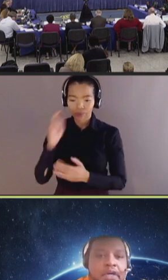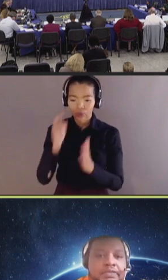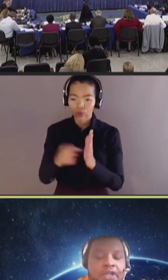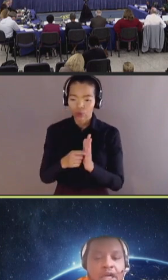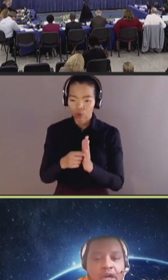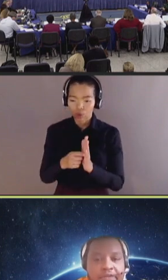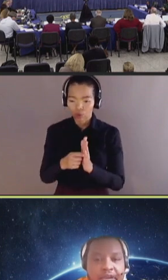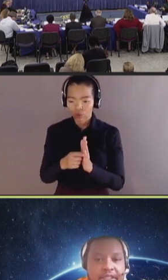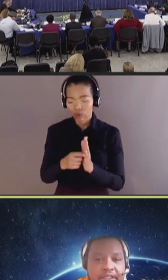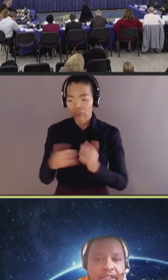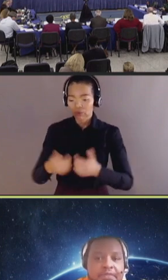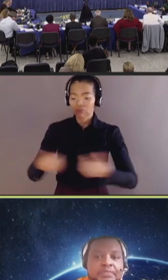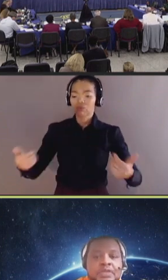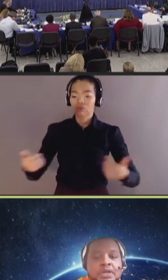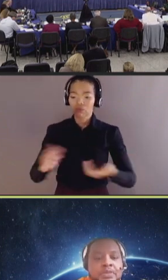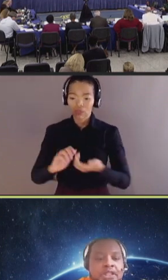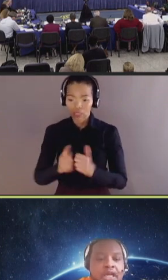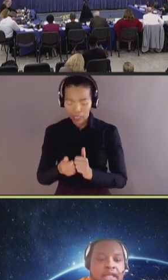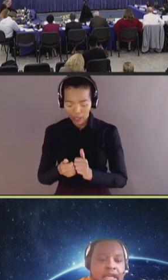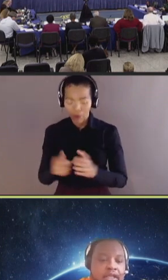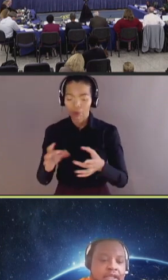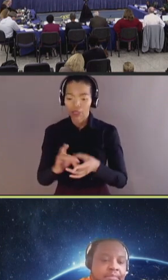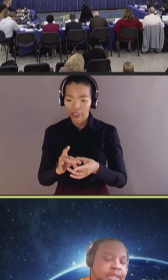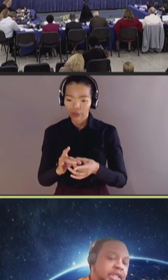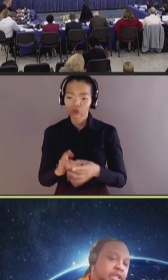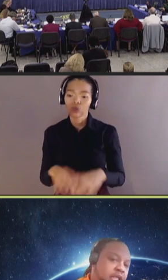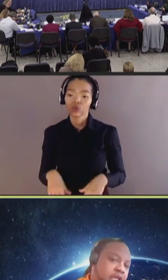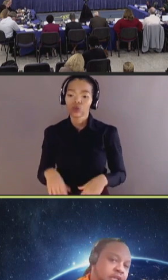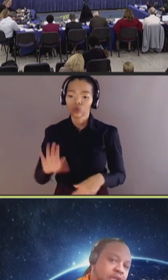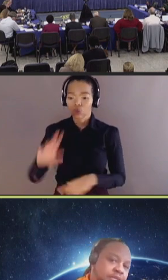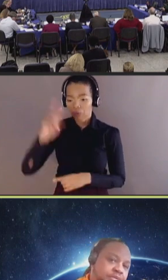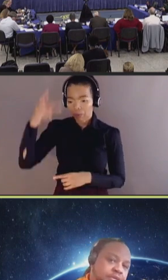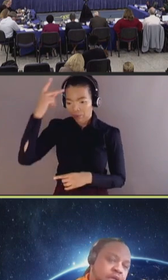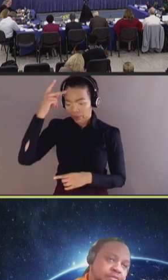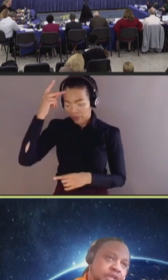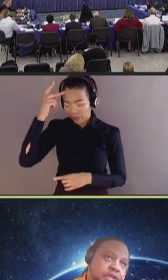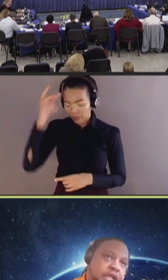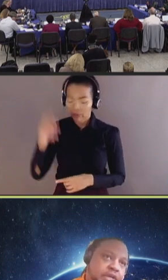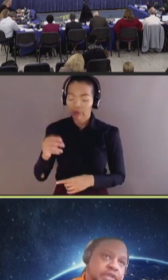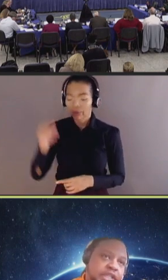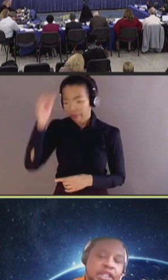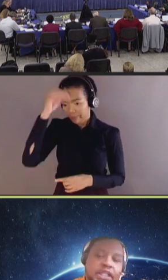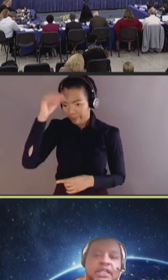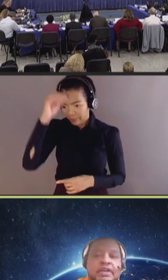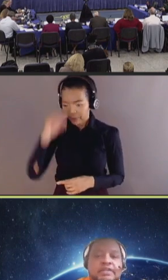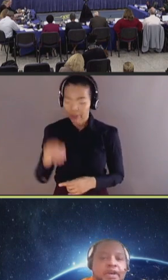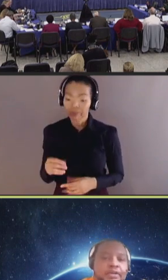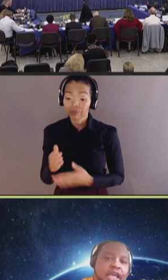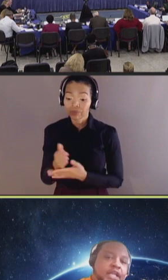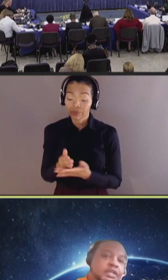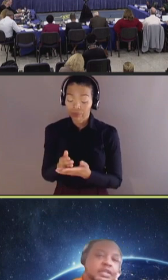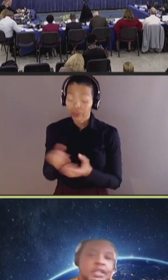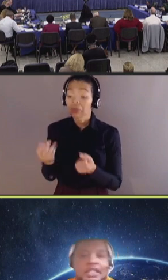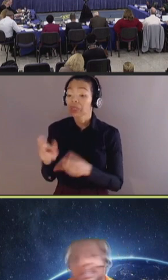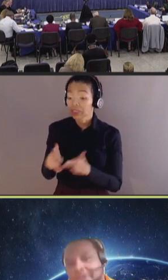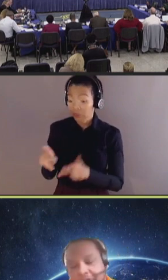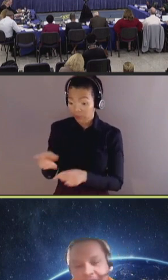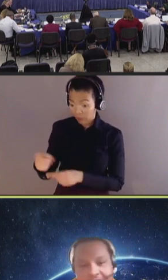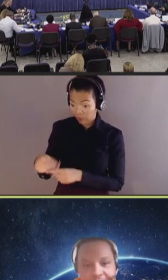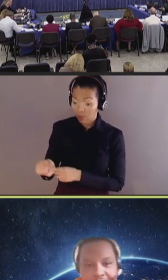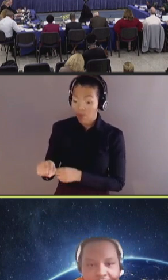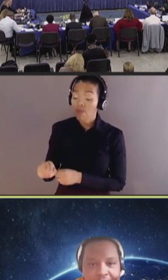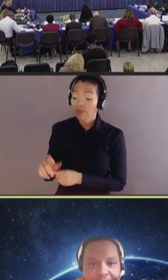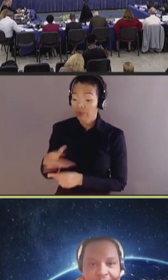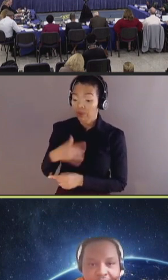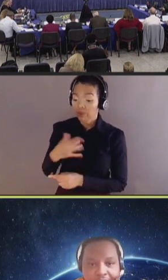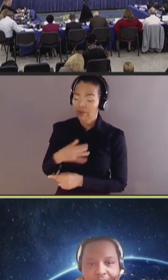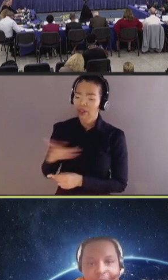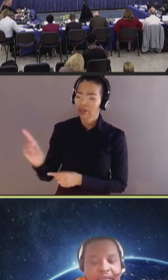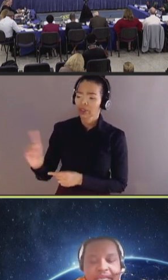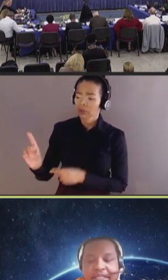of the COVID vaccine. We saw that many of the residents felt that the Democrats were planning